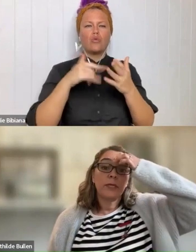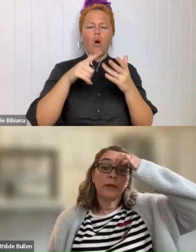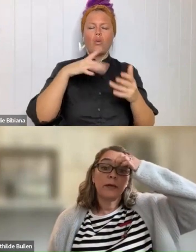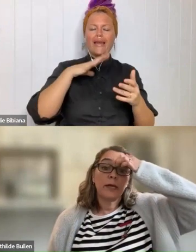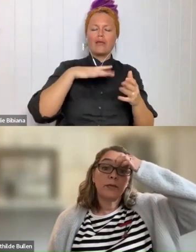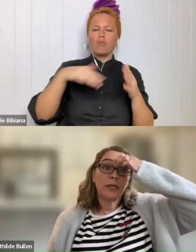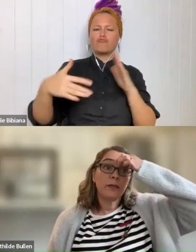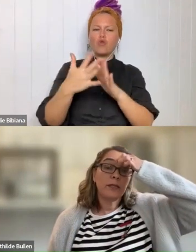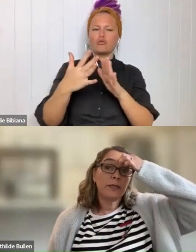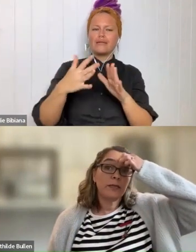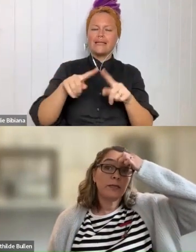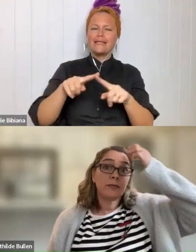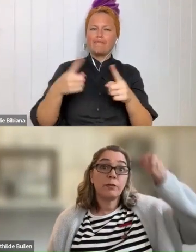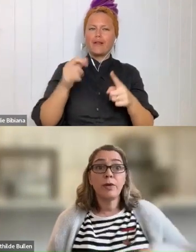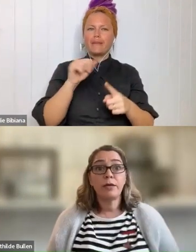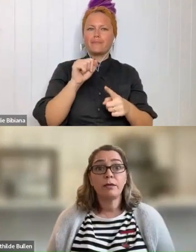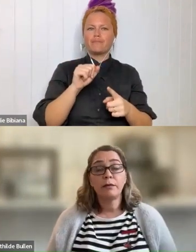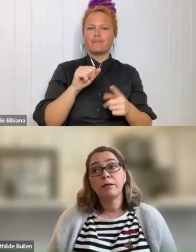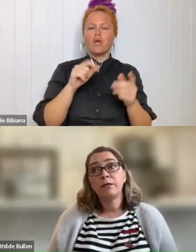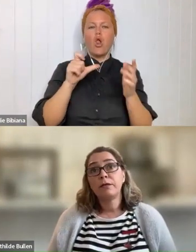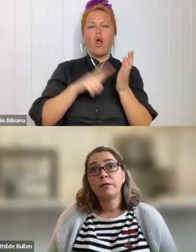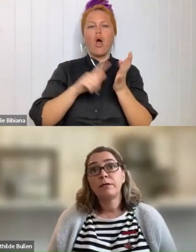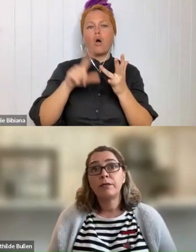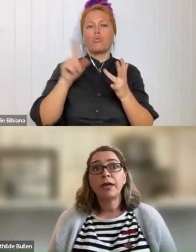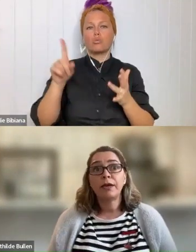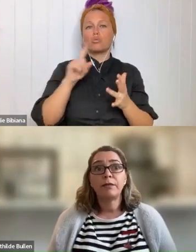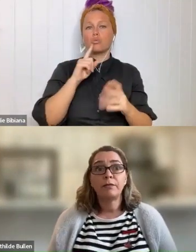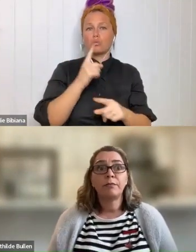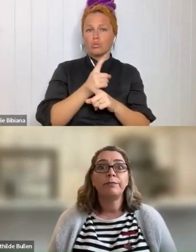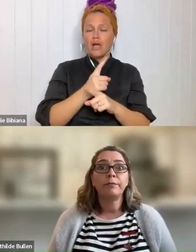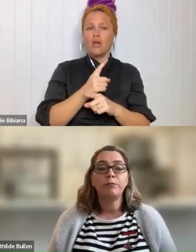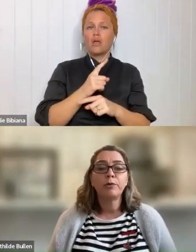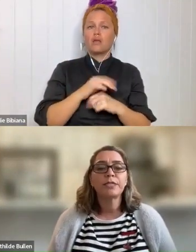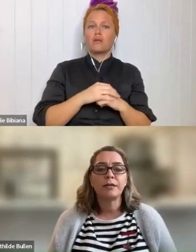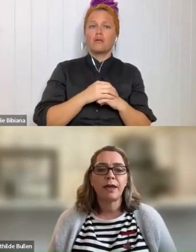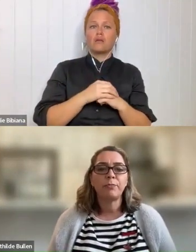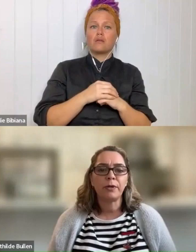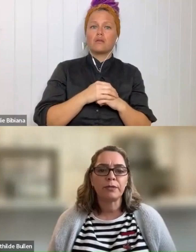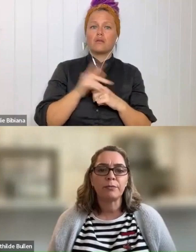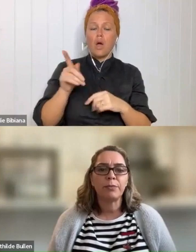Yeah. And then there's we diet boards under capitalism,